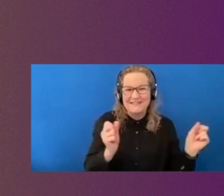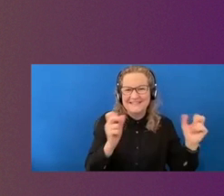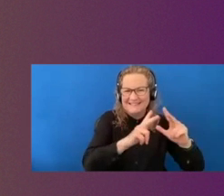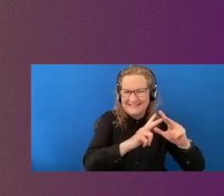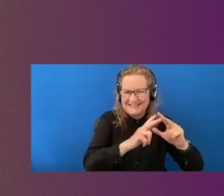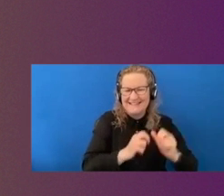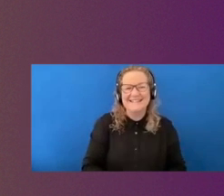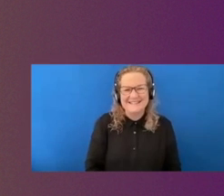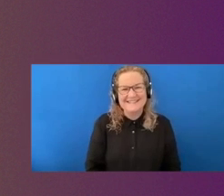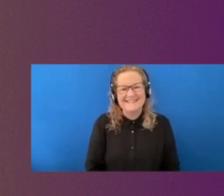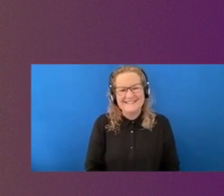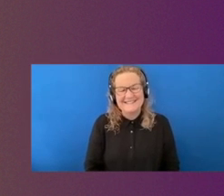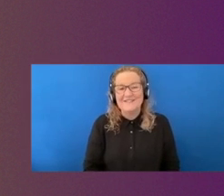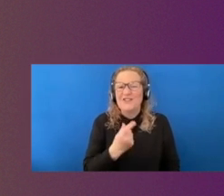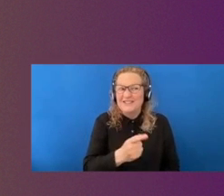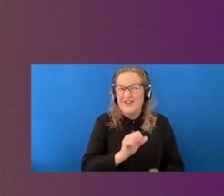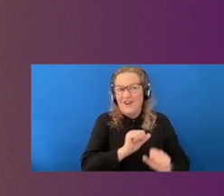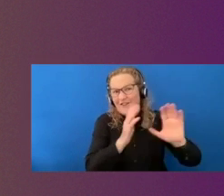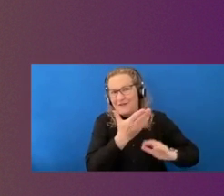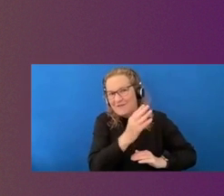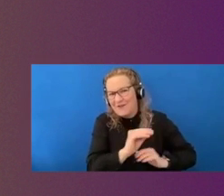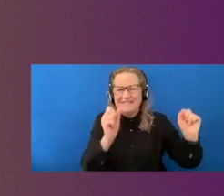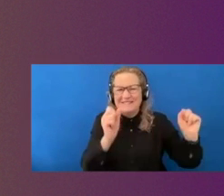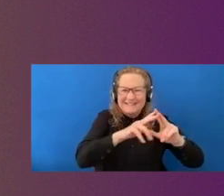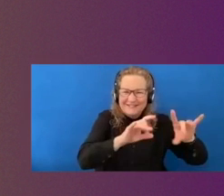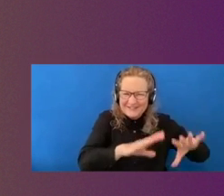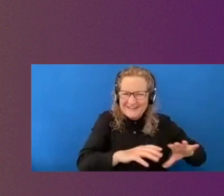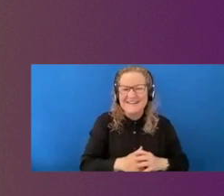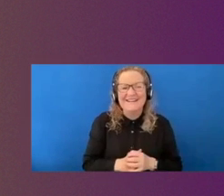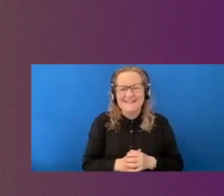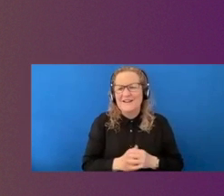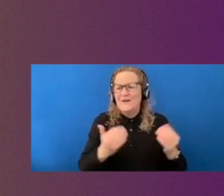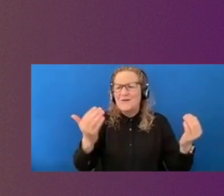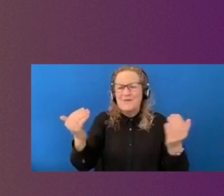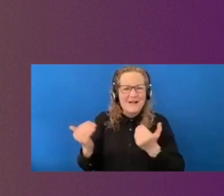from Sydney Australia welcome to each of you thank you so much for joining us this morning